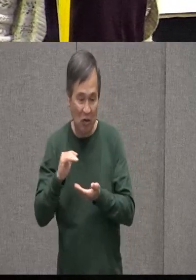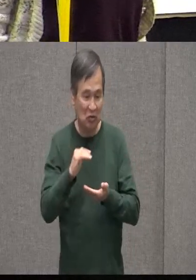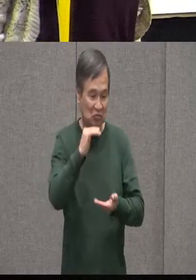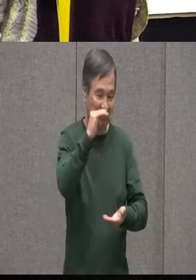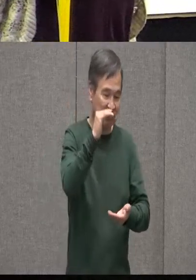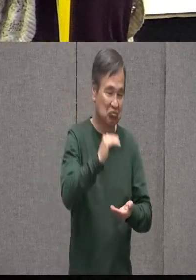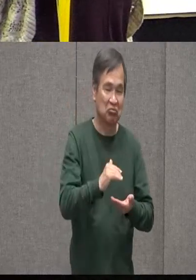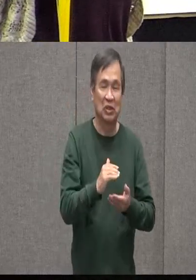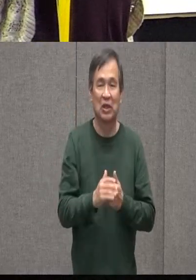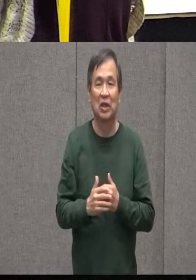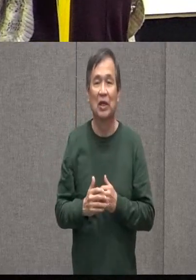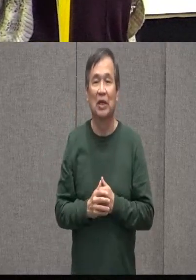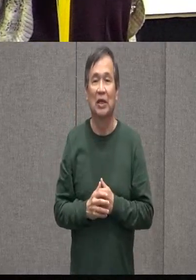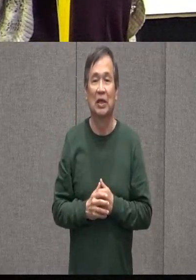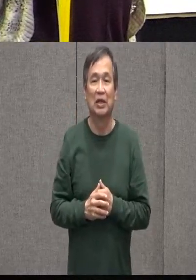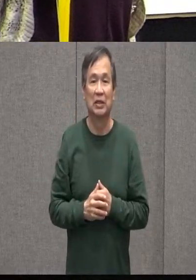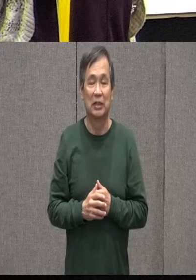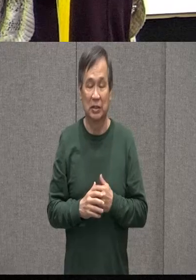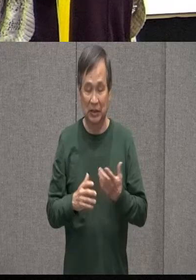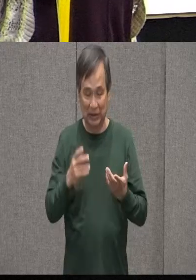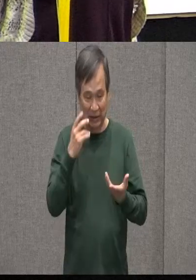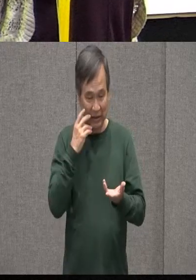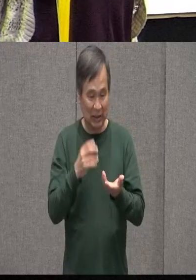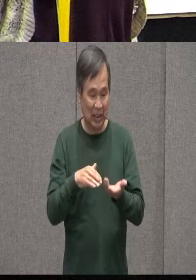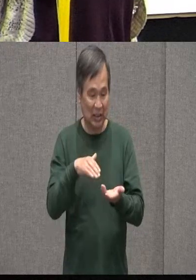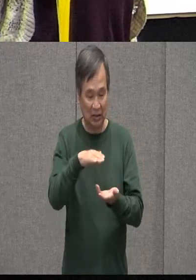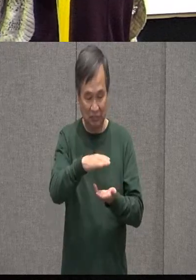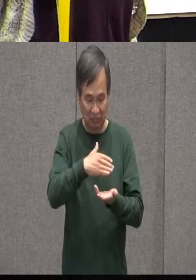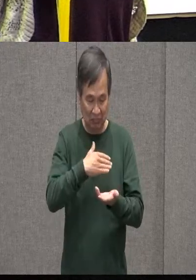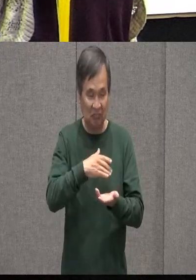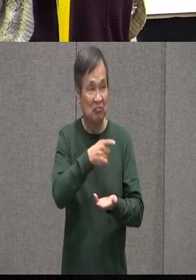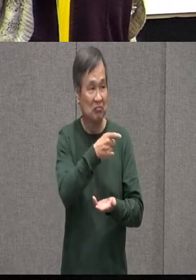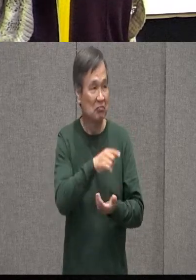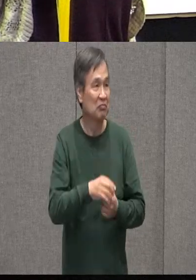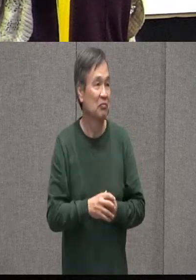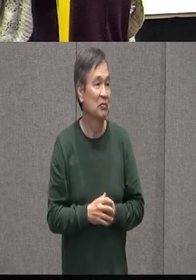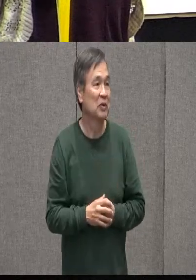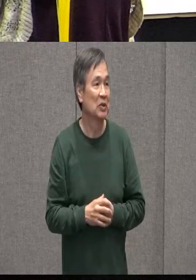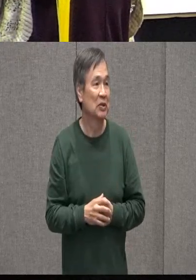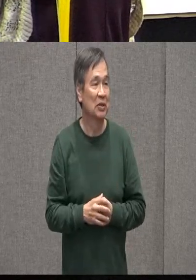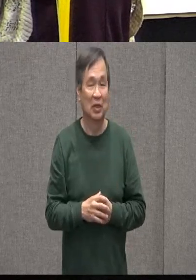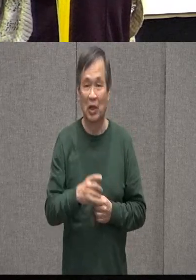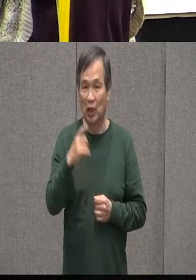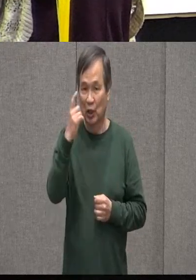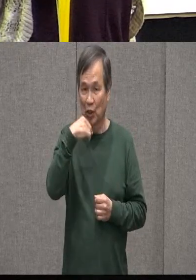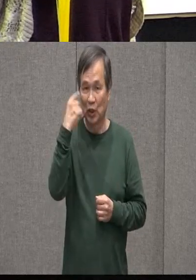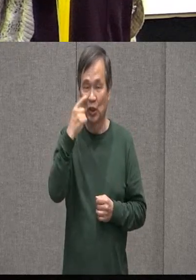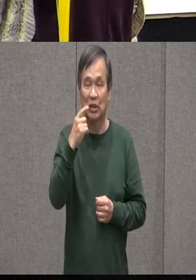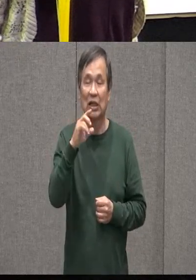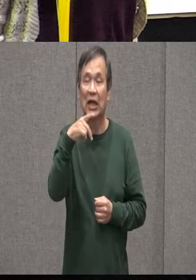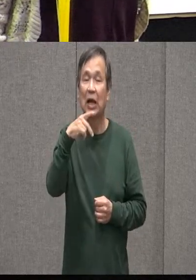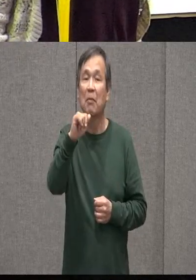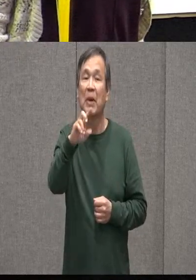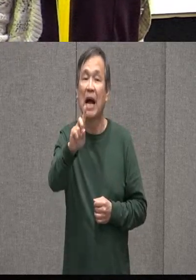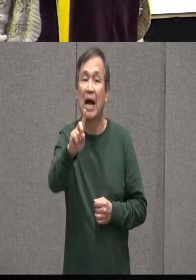So I'm gonna spread that paint right over the sponge and it sort of looks like a stamp pad. It looks very even.